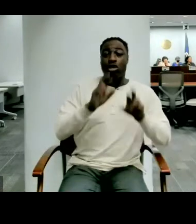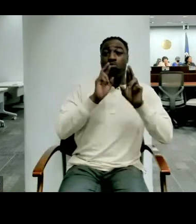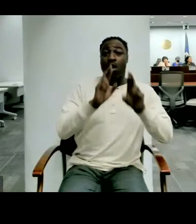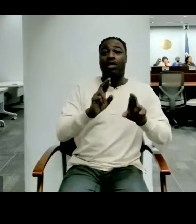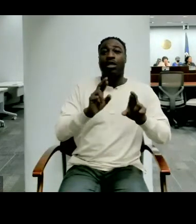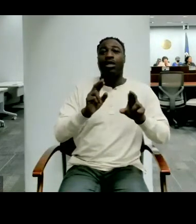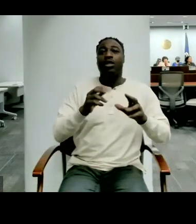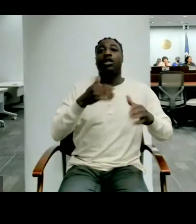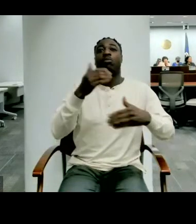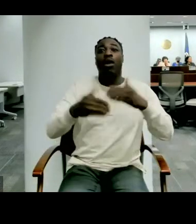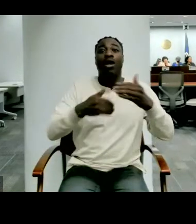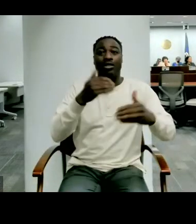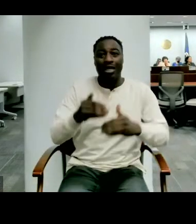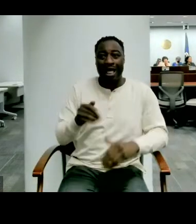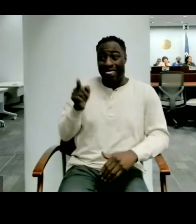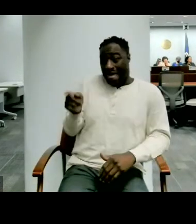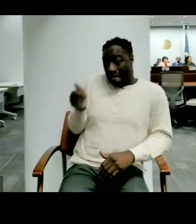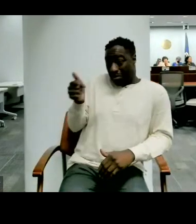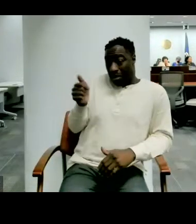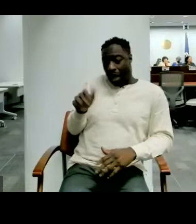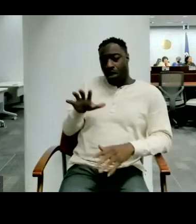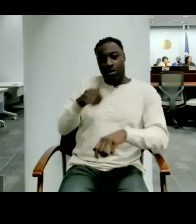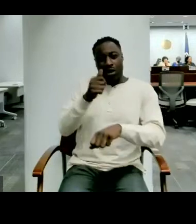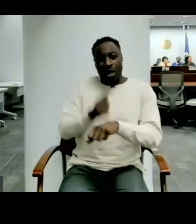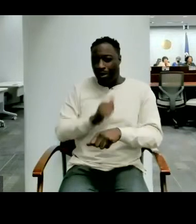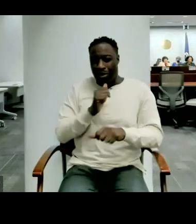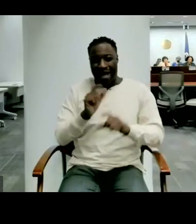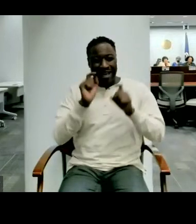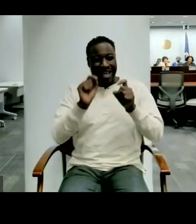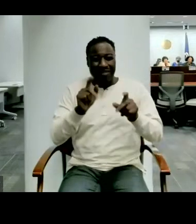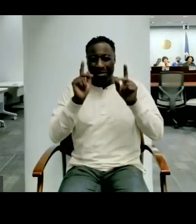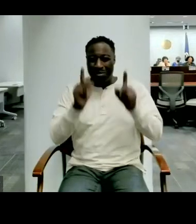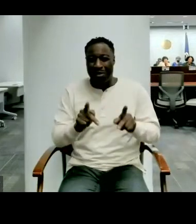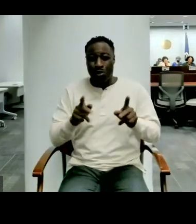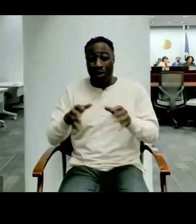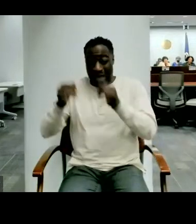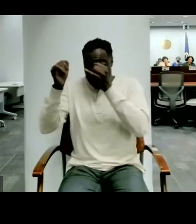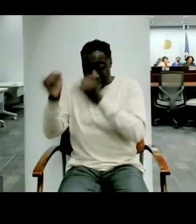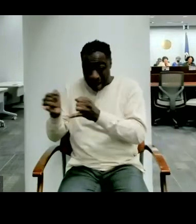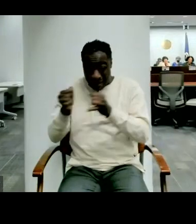they themselves had put in place. They are not giving individualized case by case decisions to